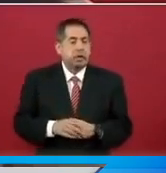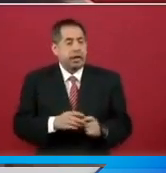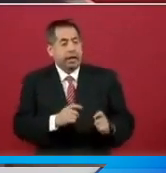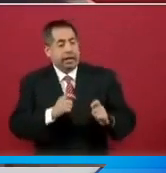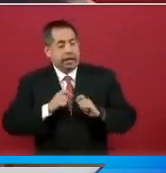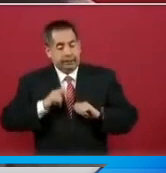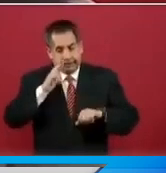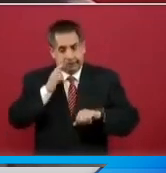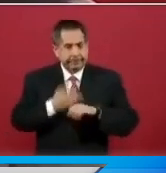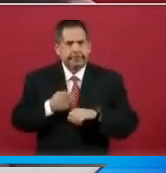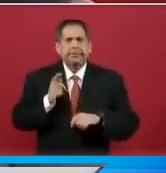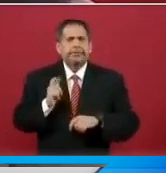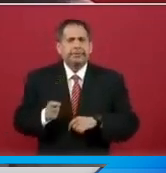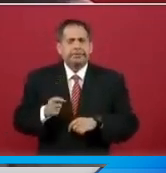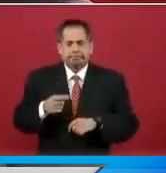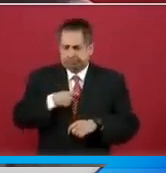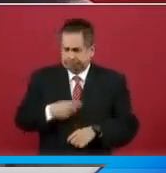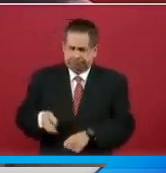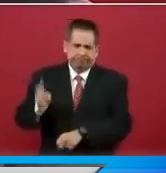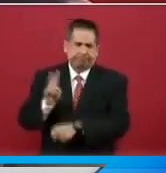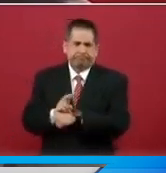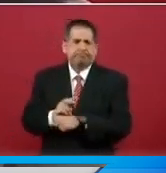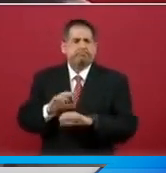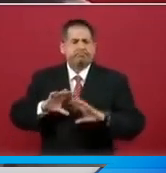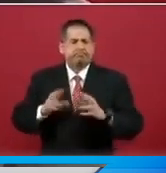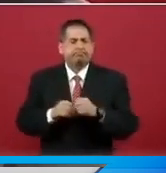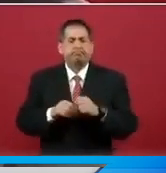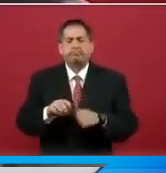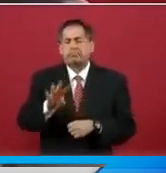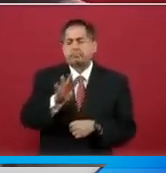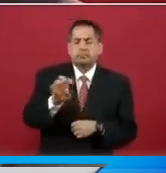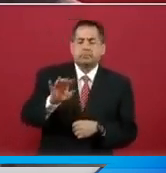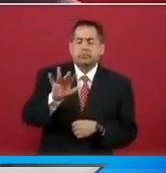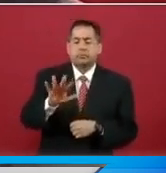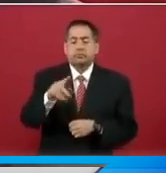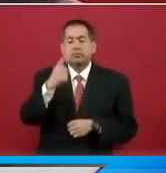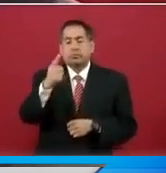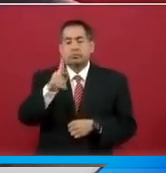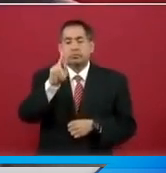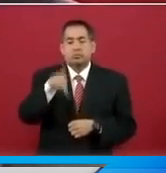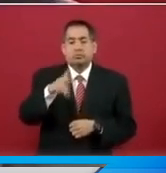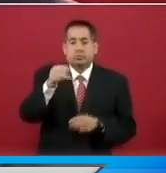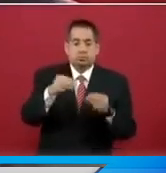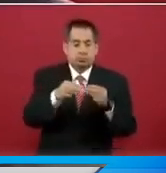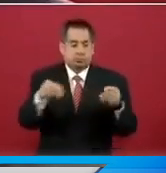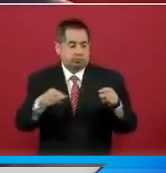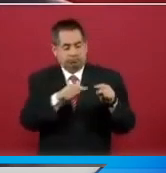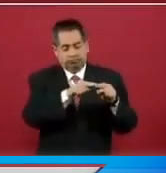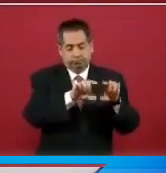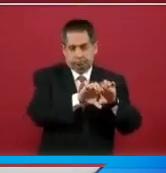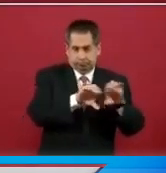as well as the escort to auto tanks which has allowed the seizure of vehicles boat insurance